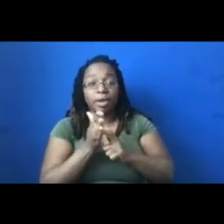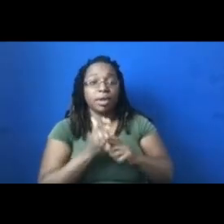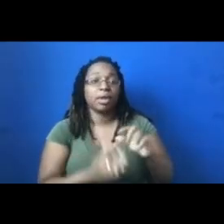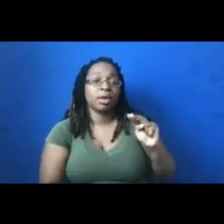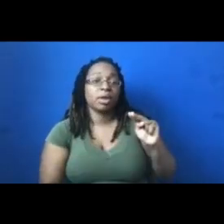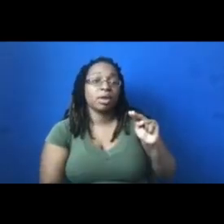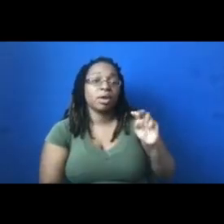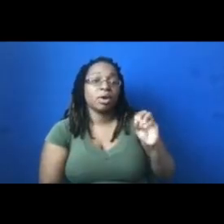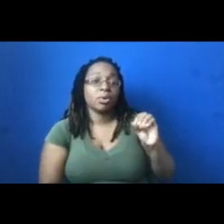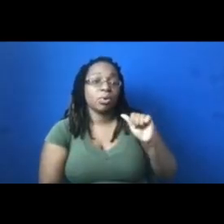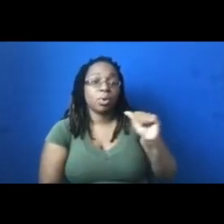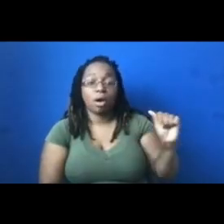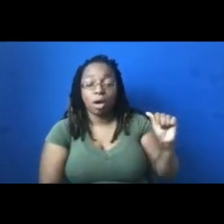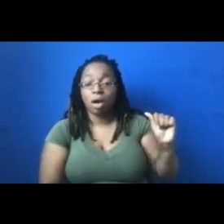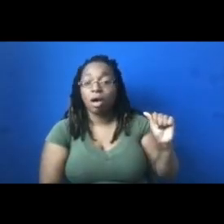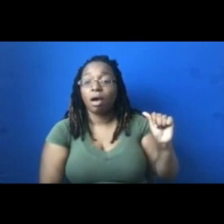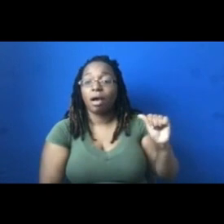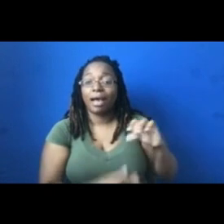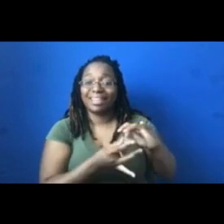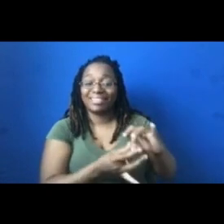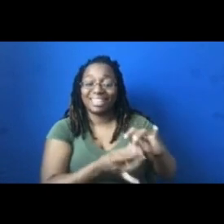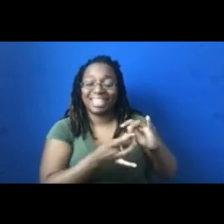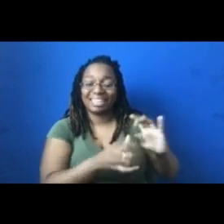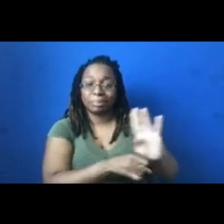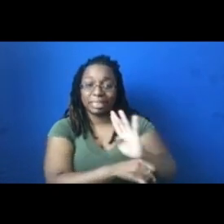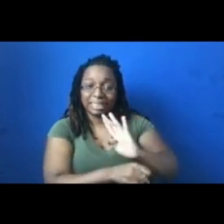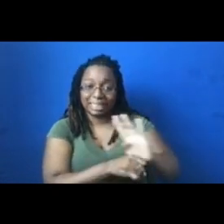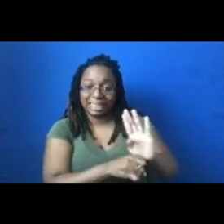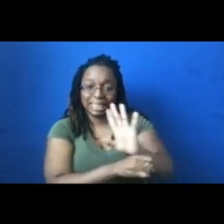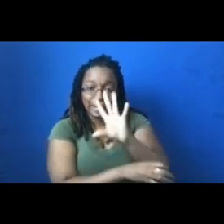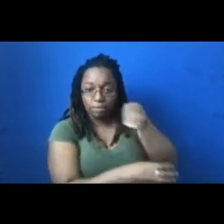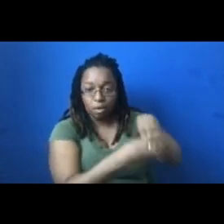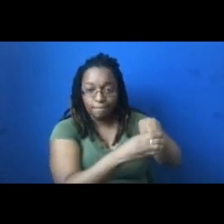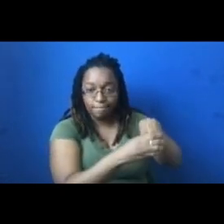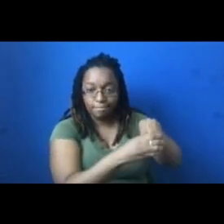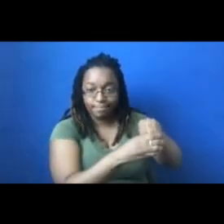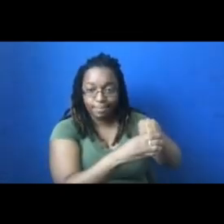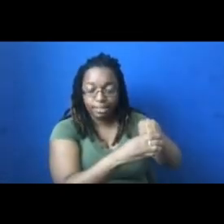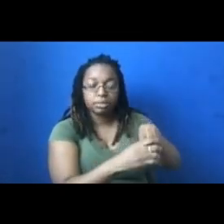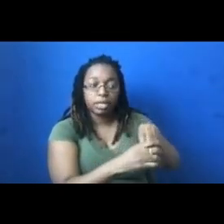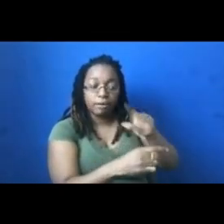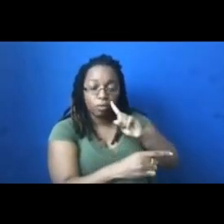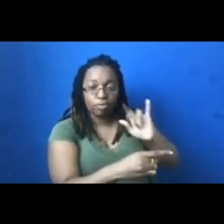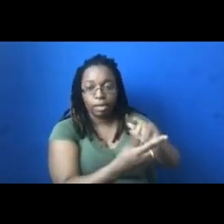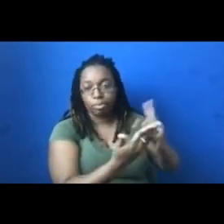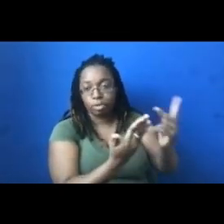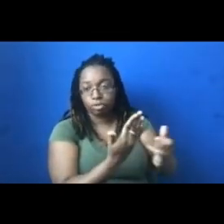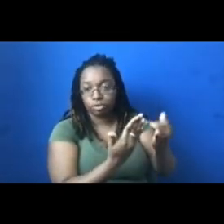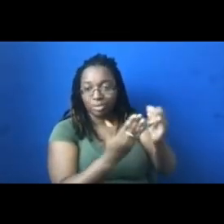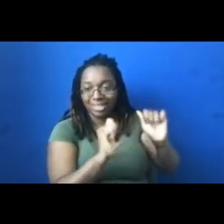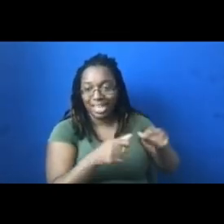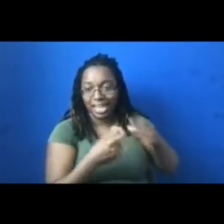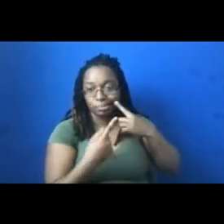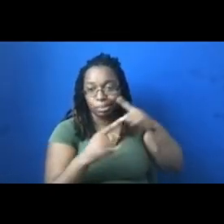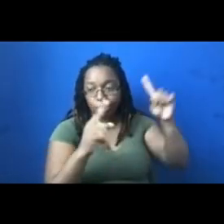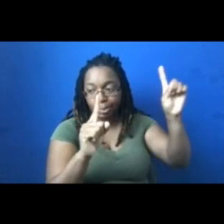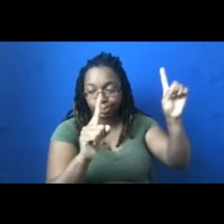entity have some role in a successful project. So this is a